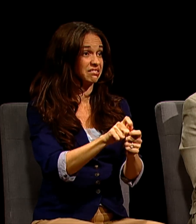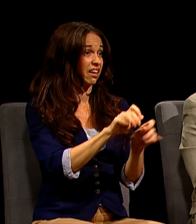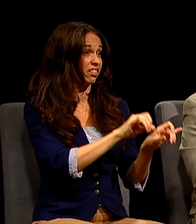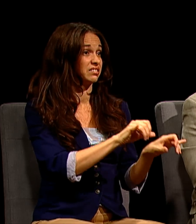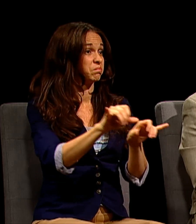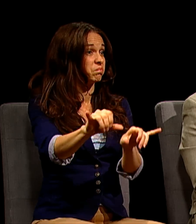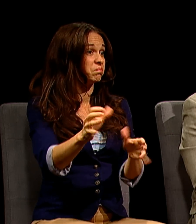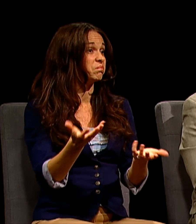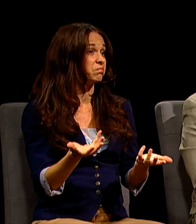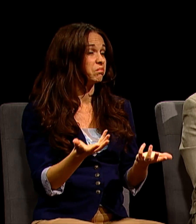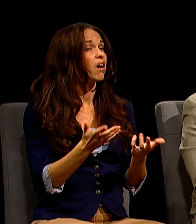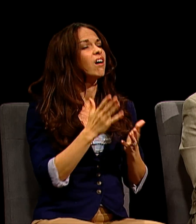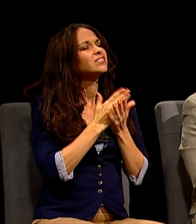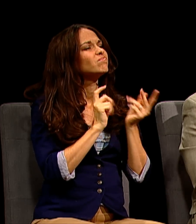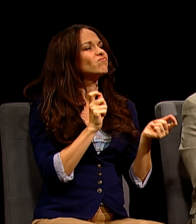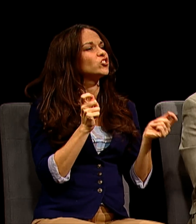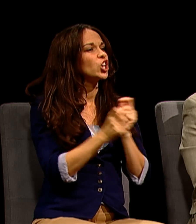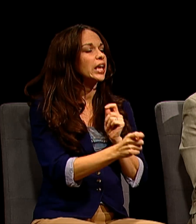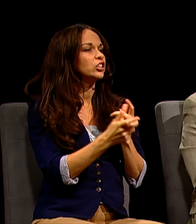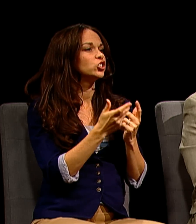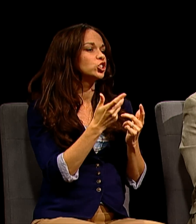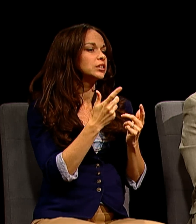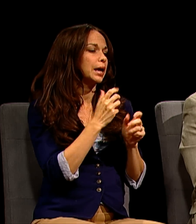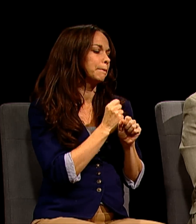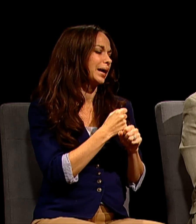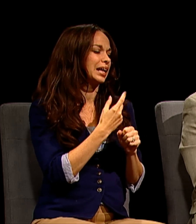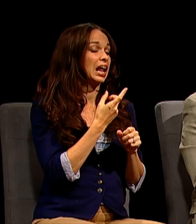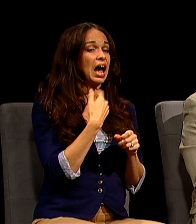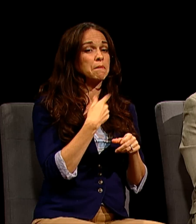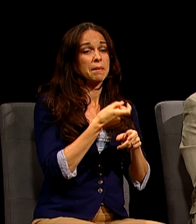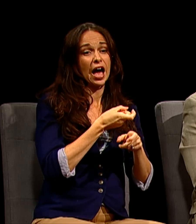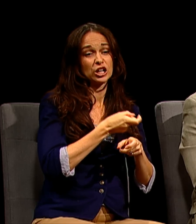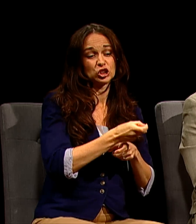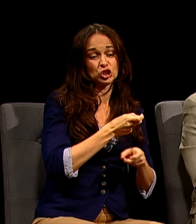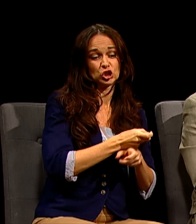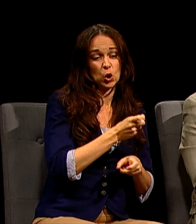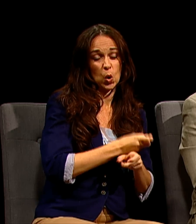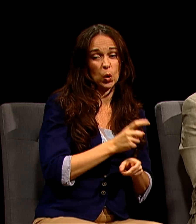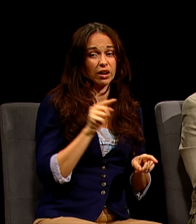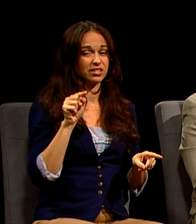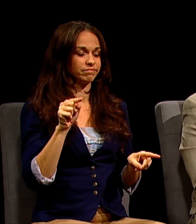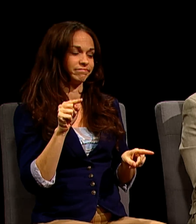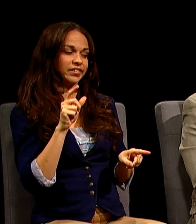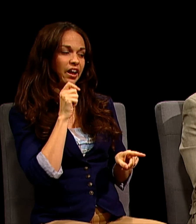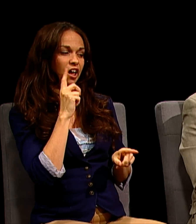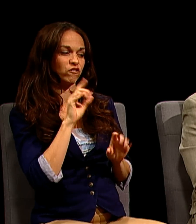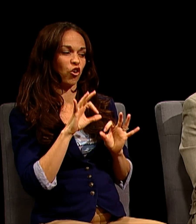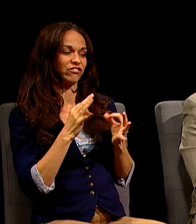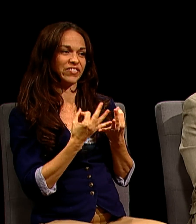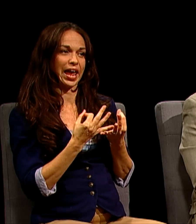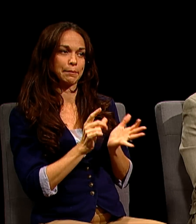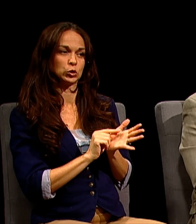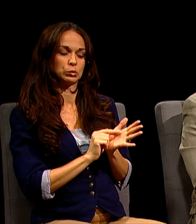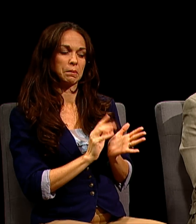remember it one time I had some joke in there that was maybe not for a family newspaper and the editor of the paper came and said "Man, maybe we won't do